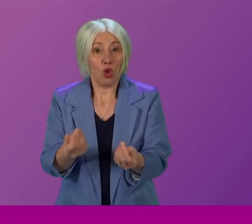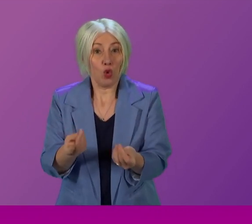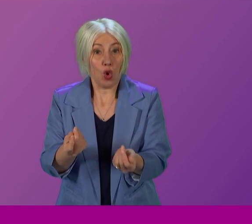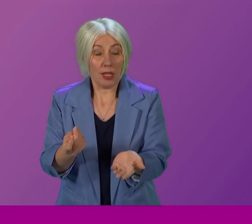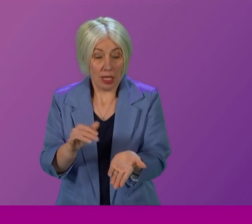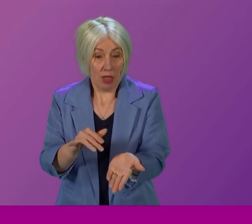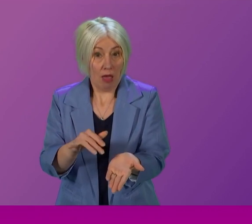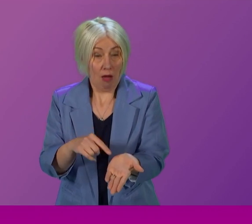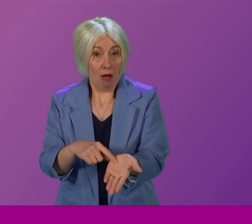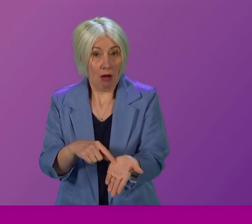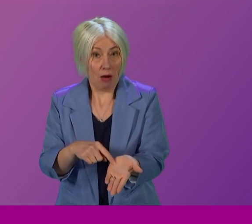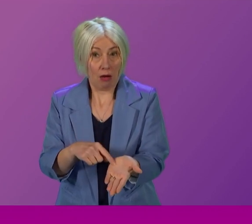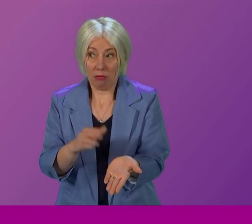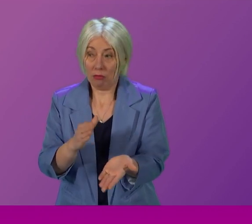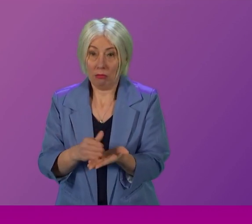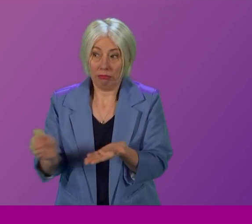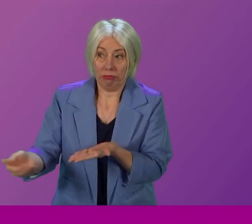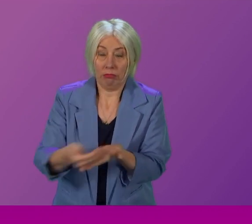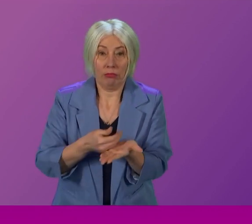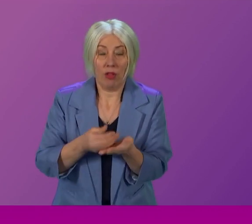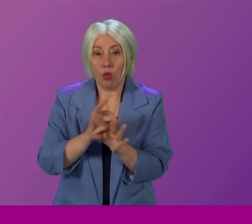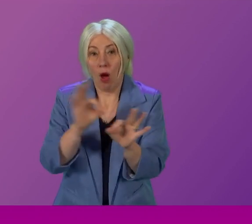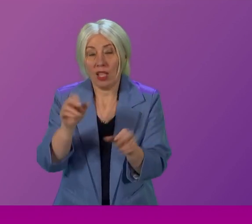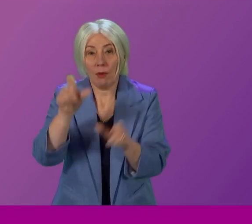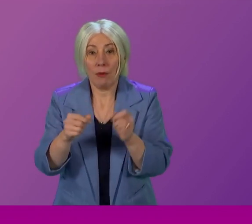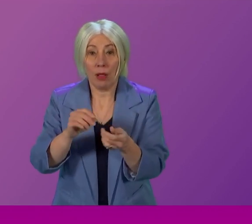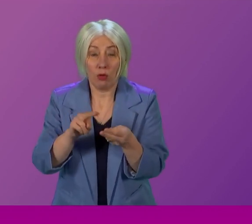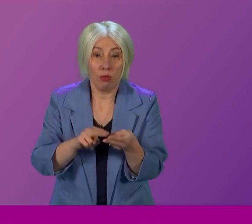disposal, including revenue from asking people who earn the most to pay a bit more in tax.